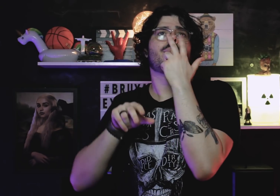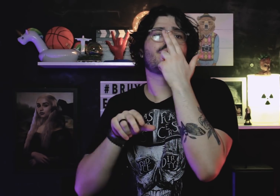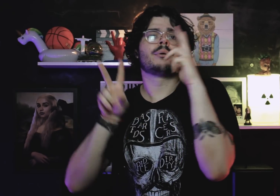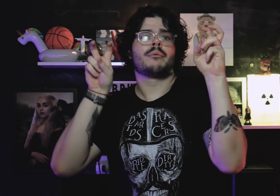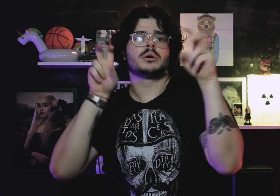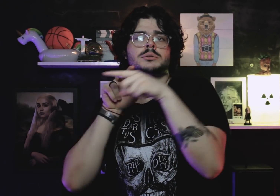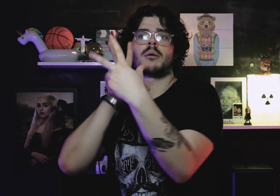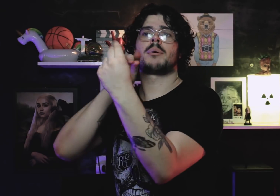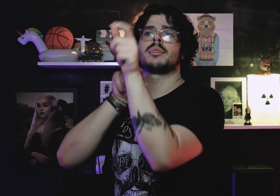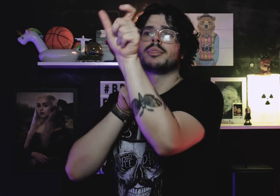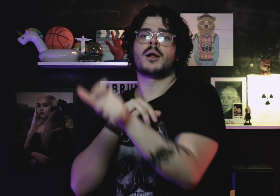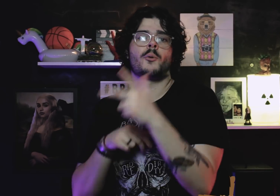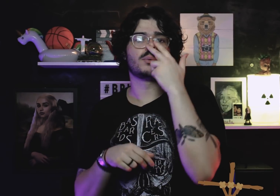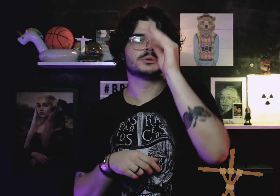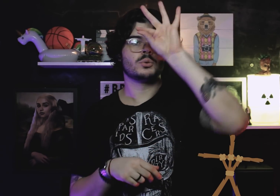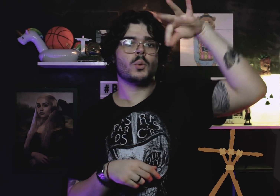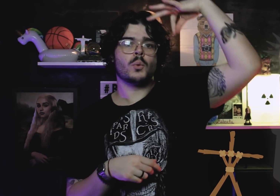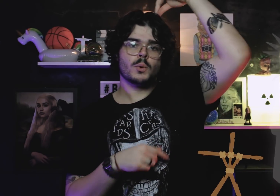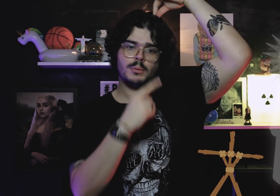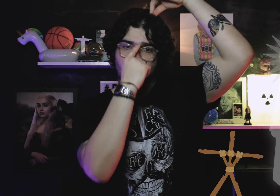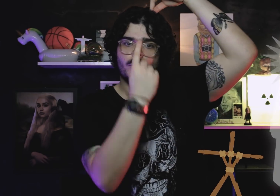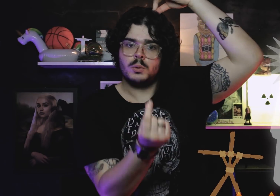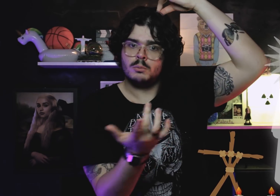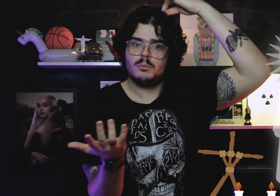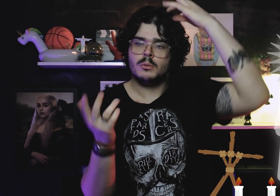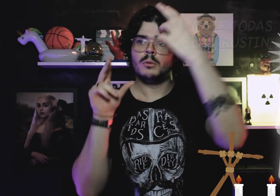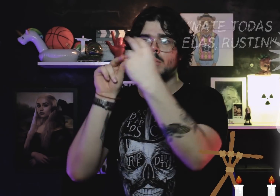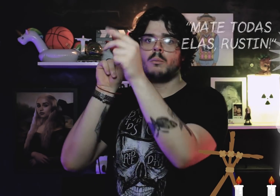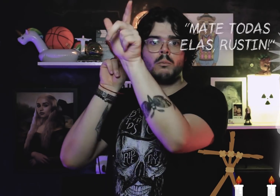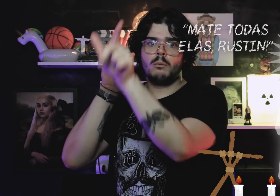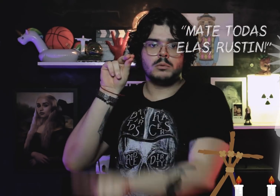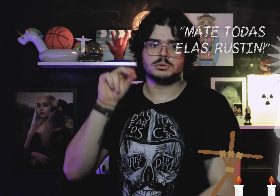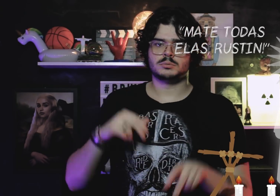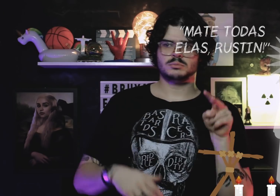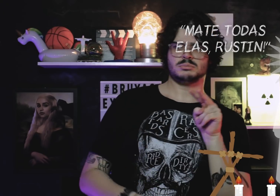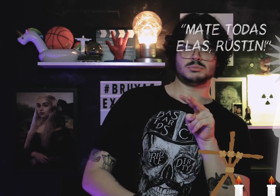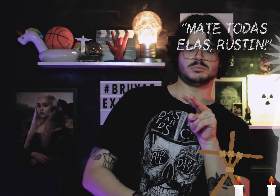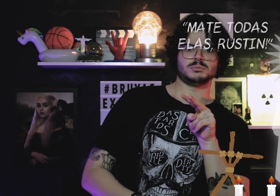as if he were communicating with the witch's spirit.